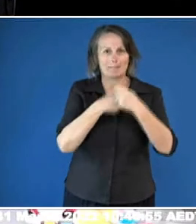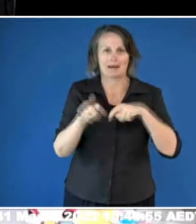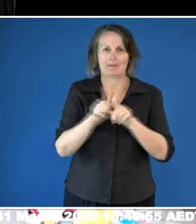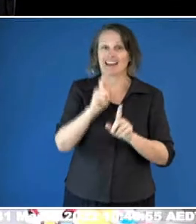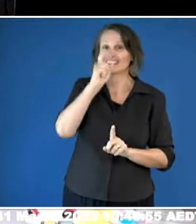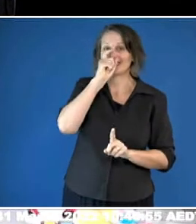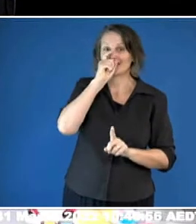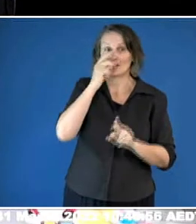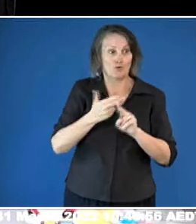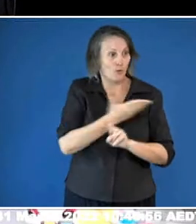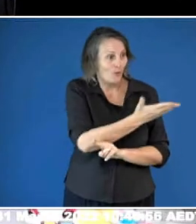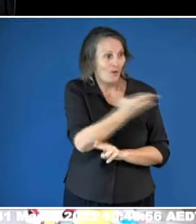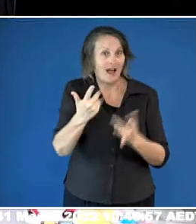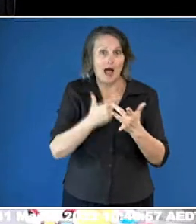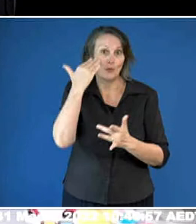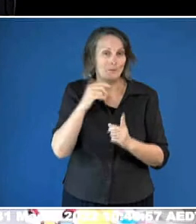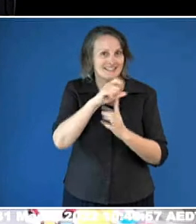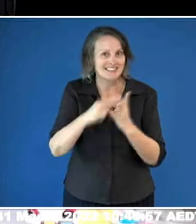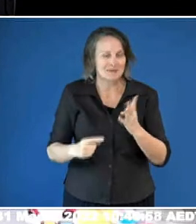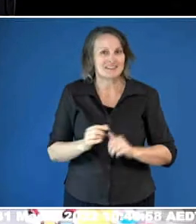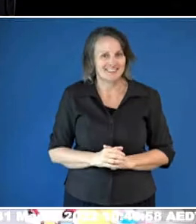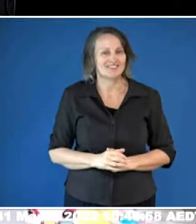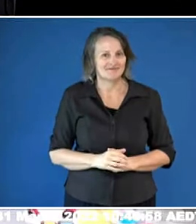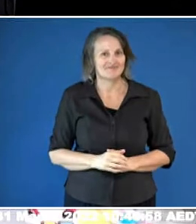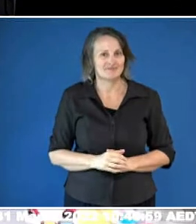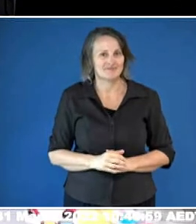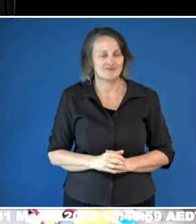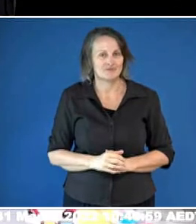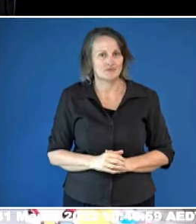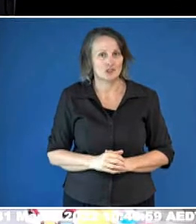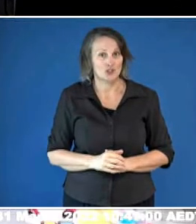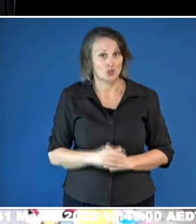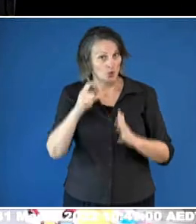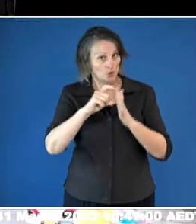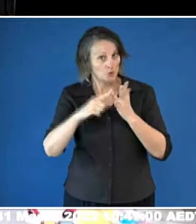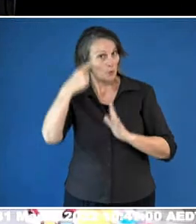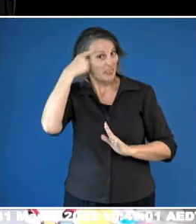Yeah. COMMISSIONER MASON: How important is it, do you feel, that women with